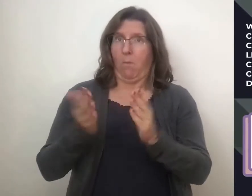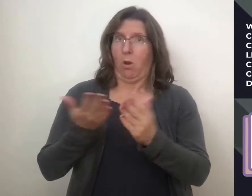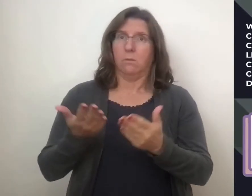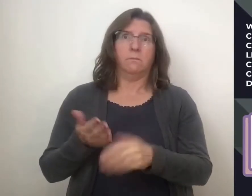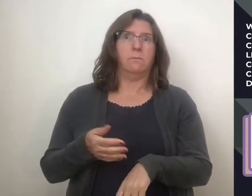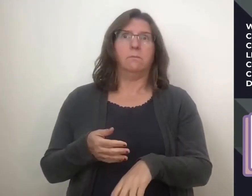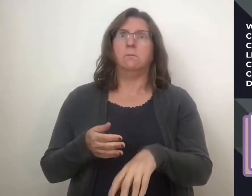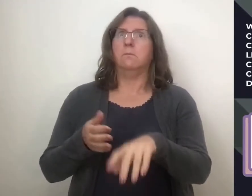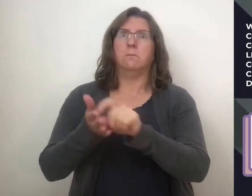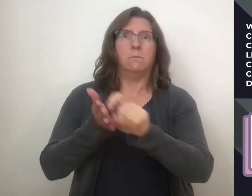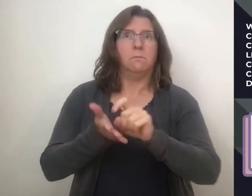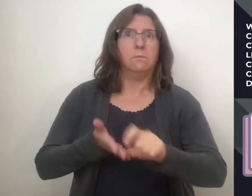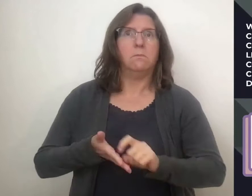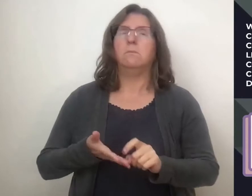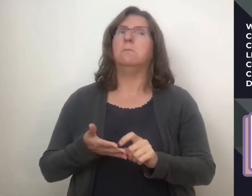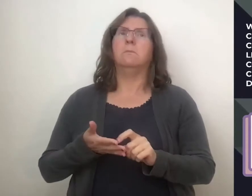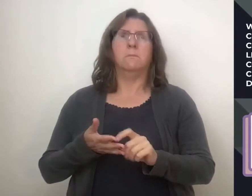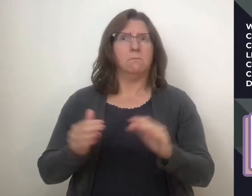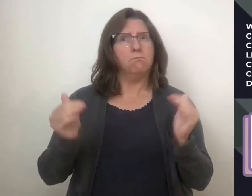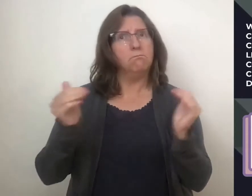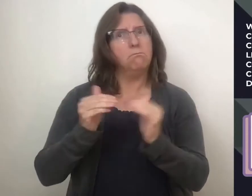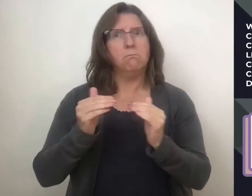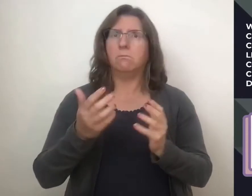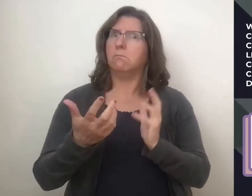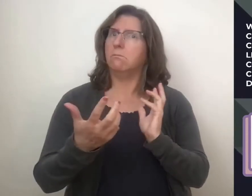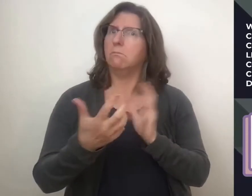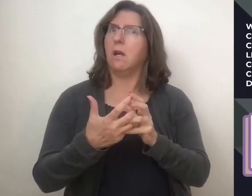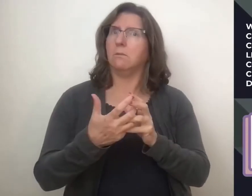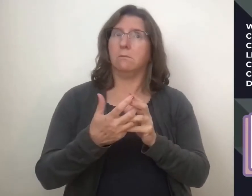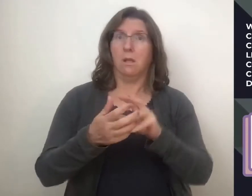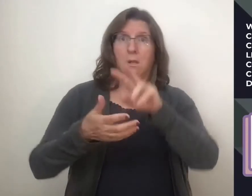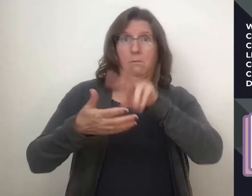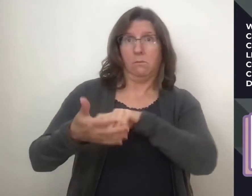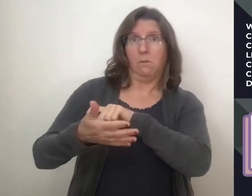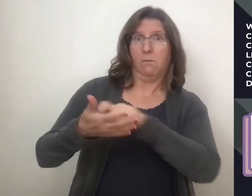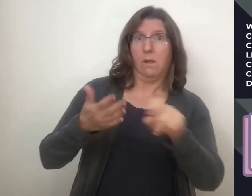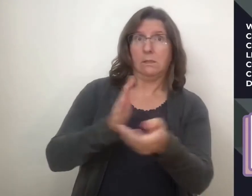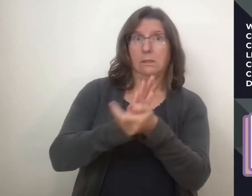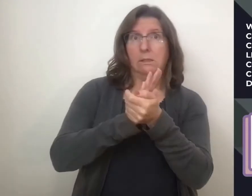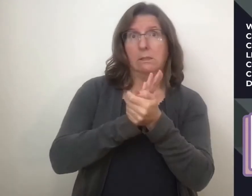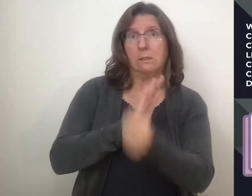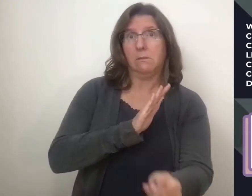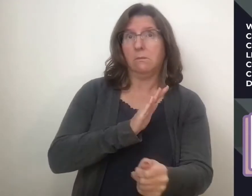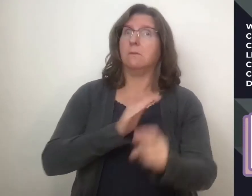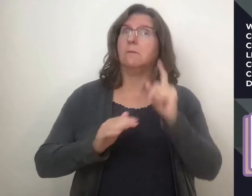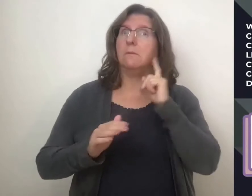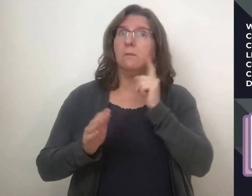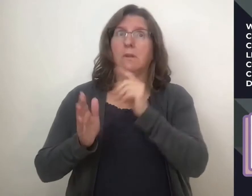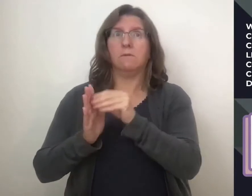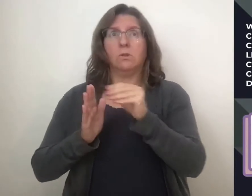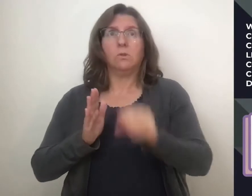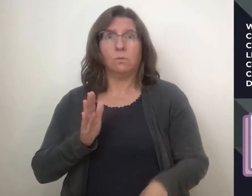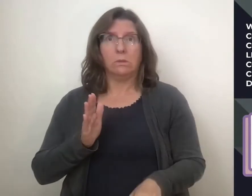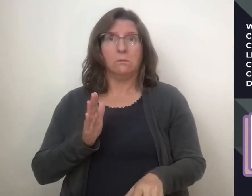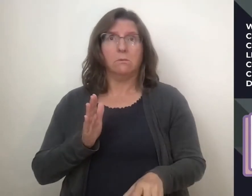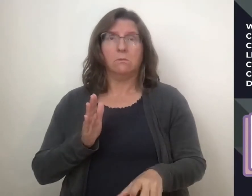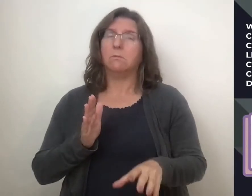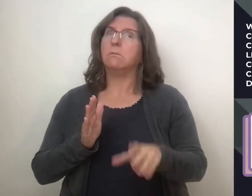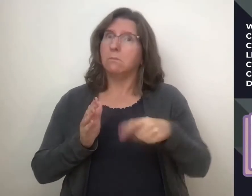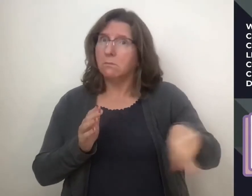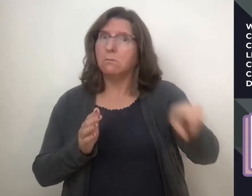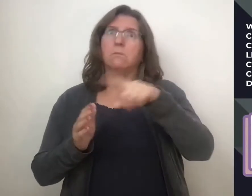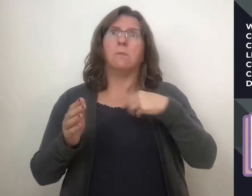Written content has to meet the student where they’re at, in terms of their literacy skills.